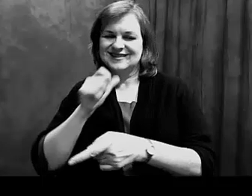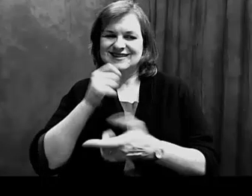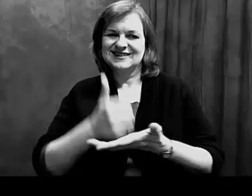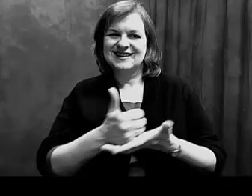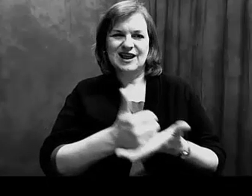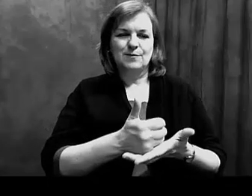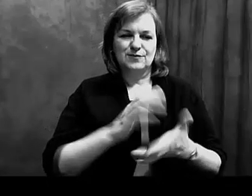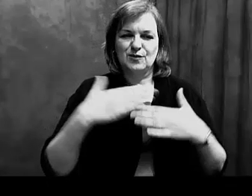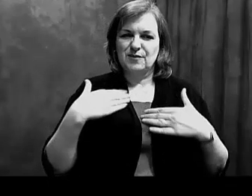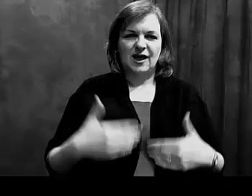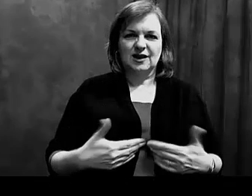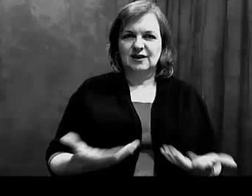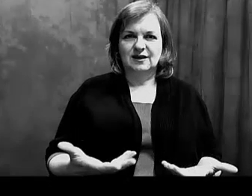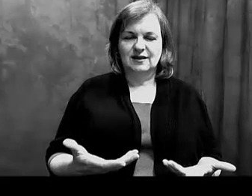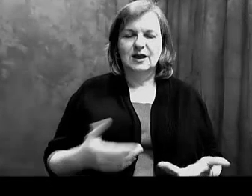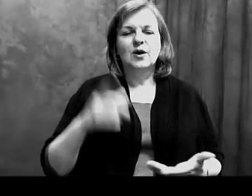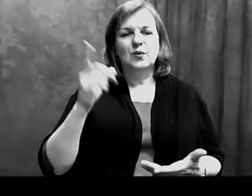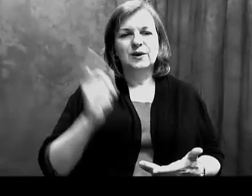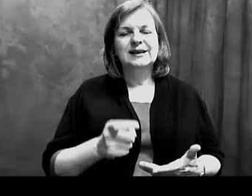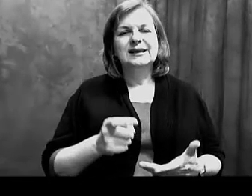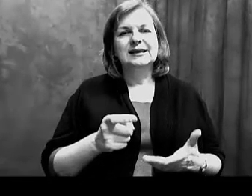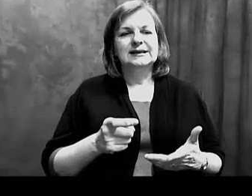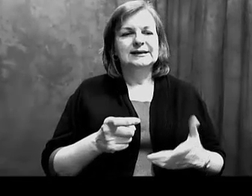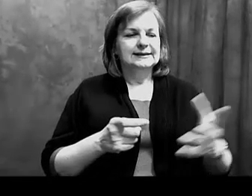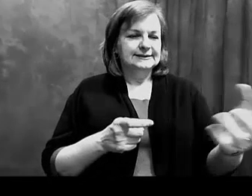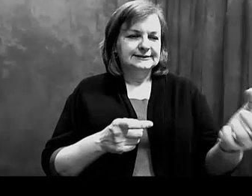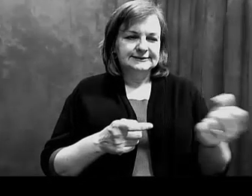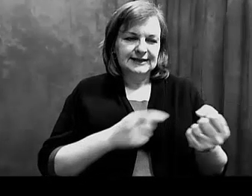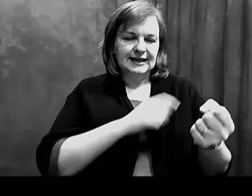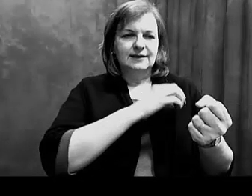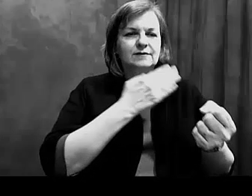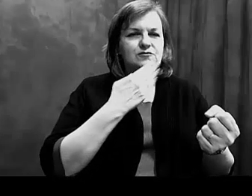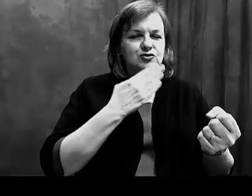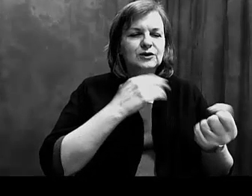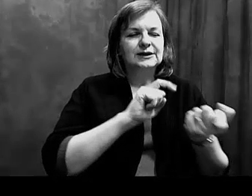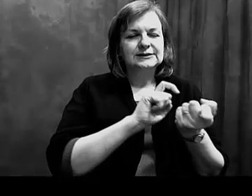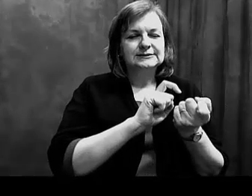that doesn't work inside your body we got to find a way to modify this process and make